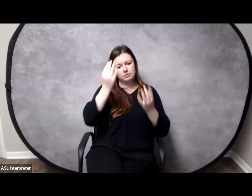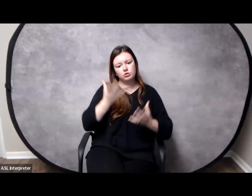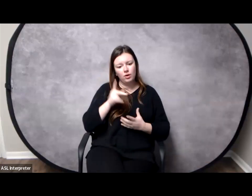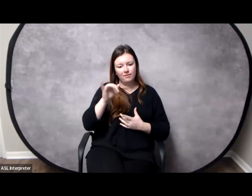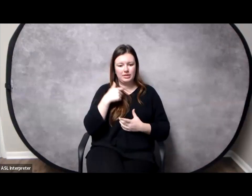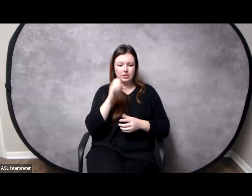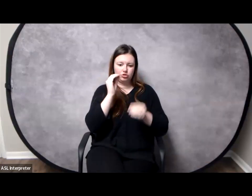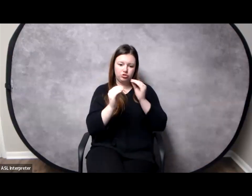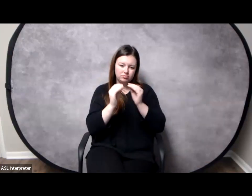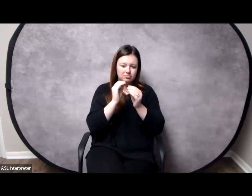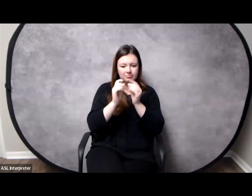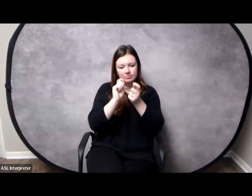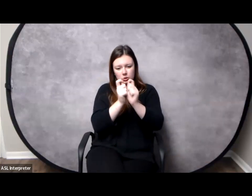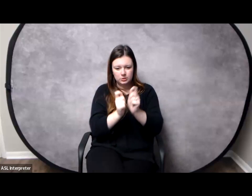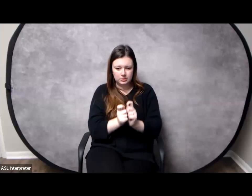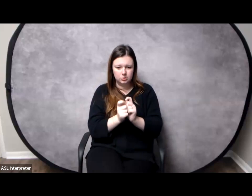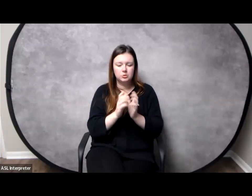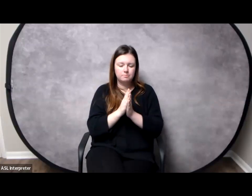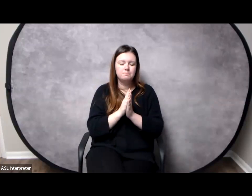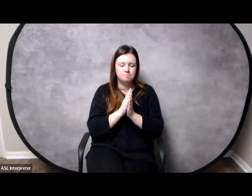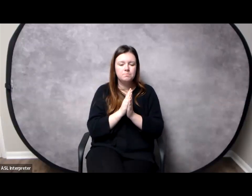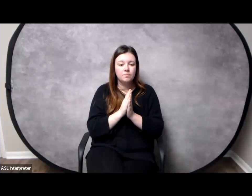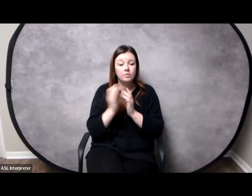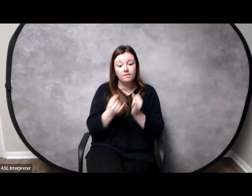And then finally, we want to talk a little bit about the process.